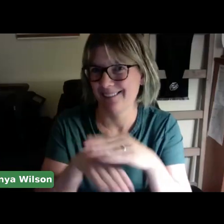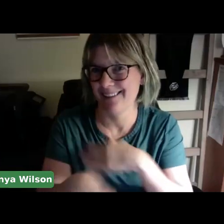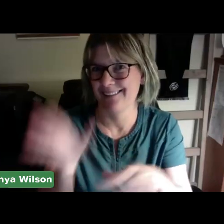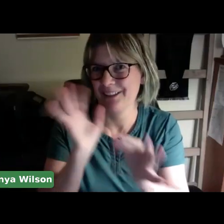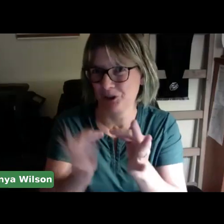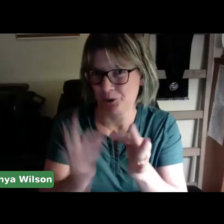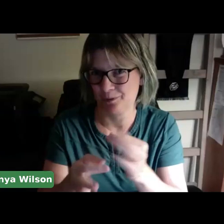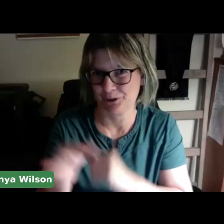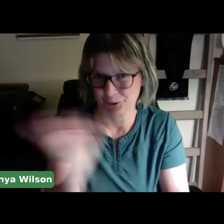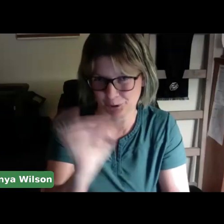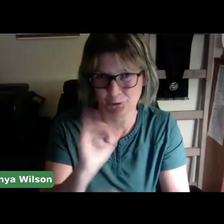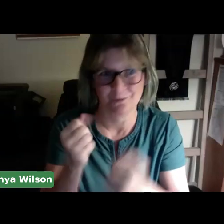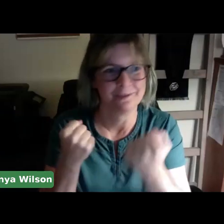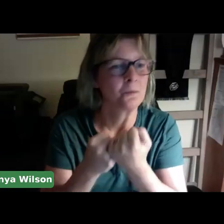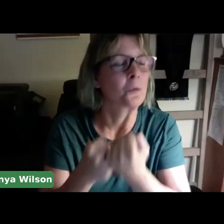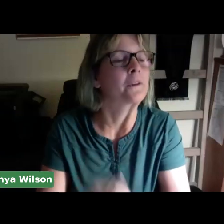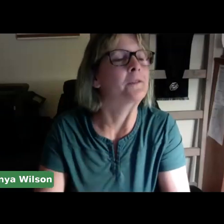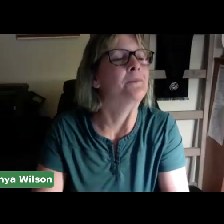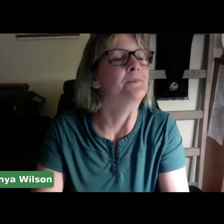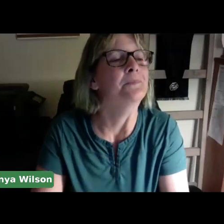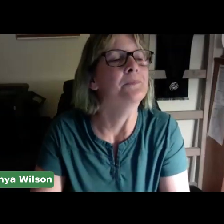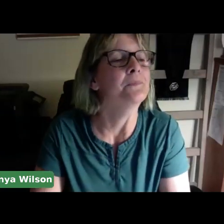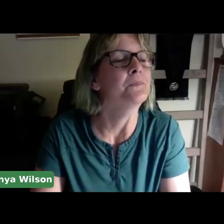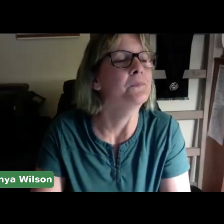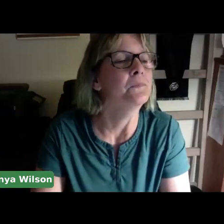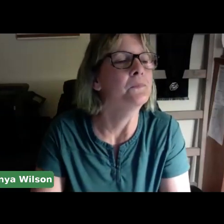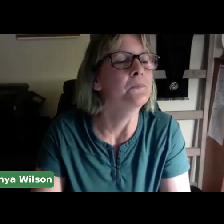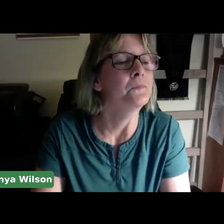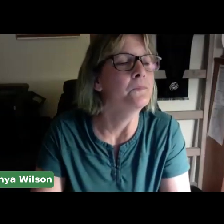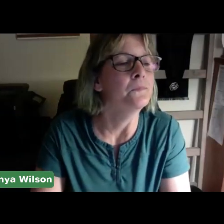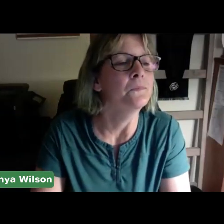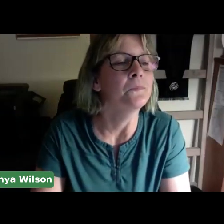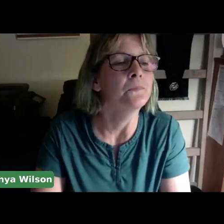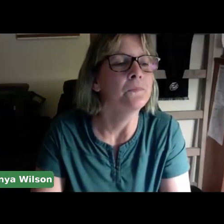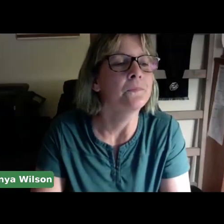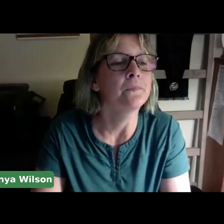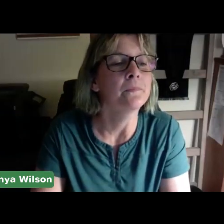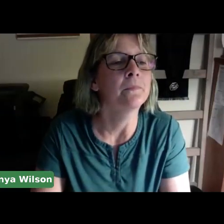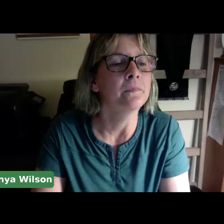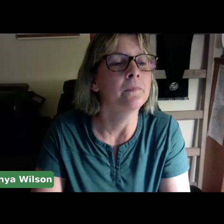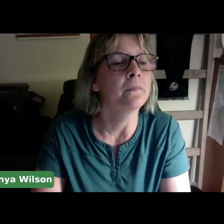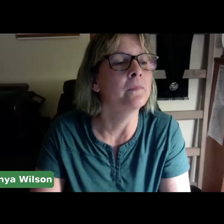And make sure those stuff rangers also have access to interpreters. You see, want to support the work they're doing.